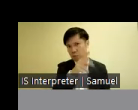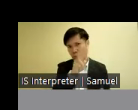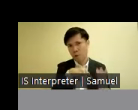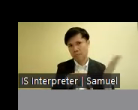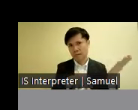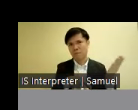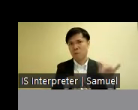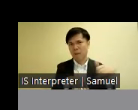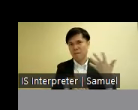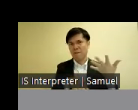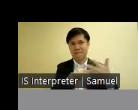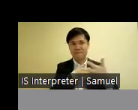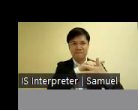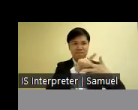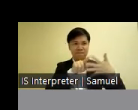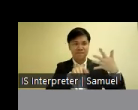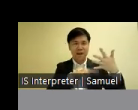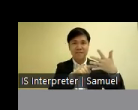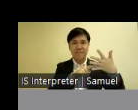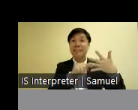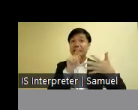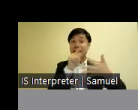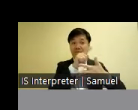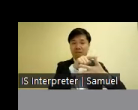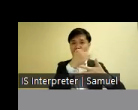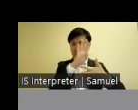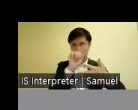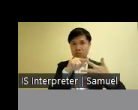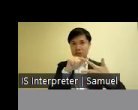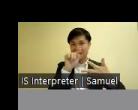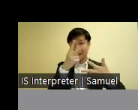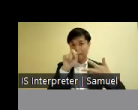So, now we are on the second one and moving to the third.